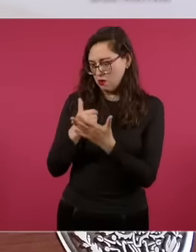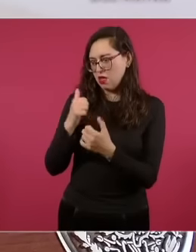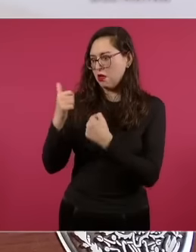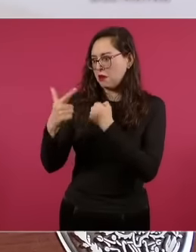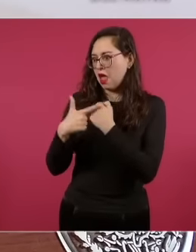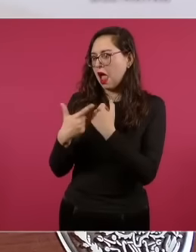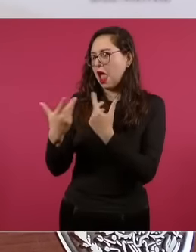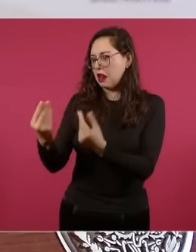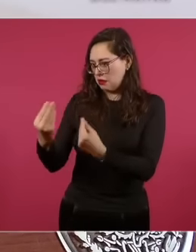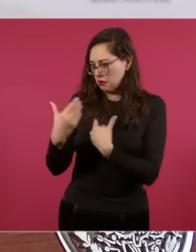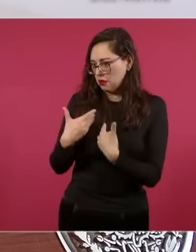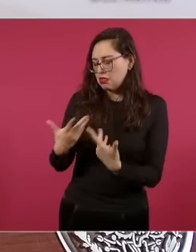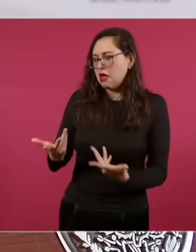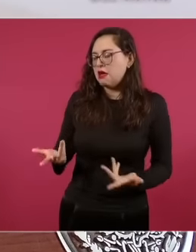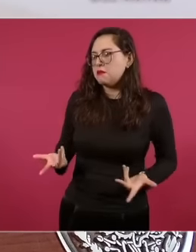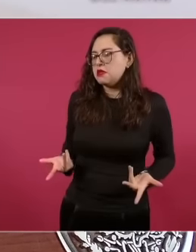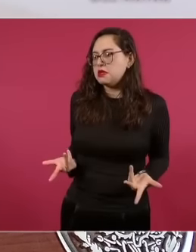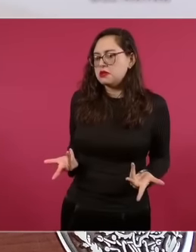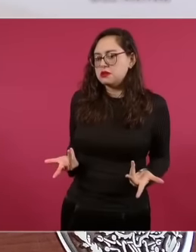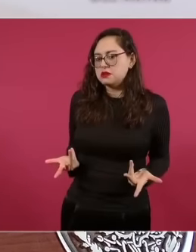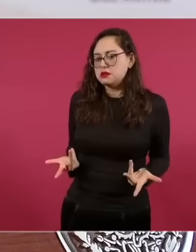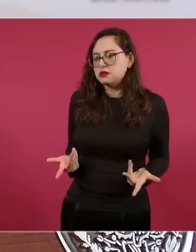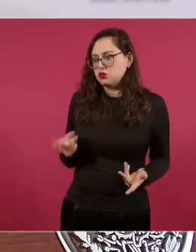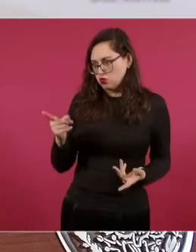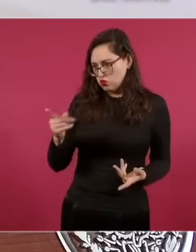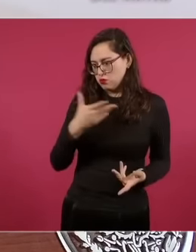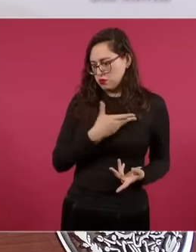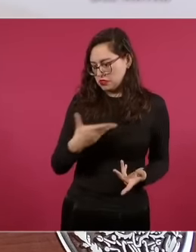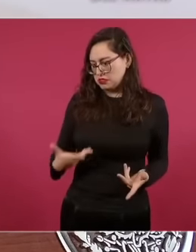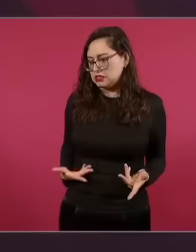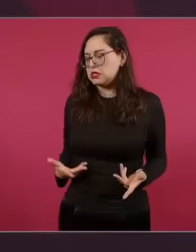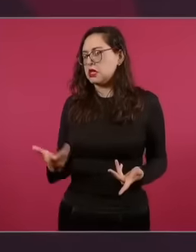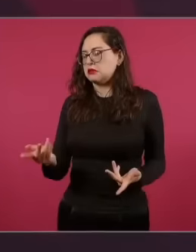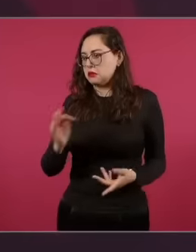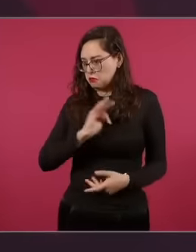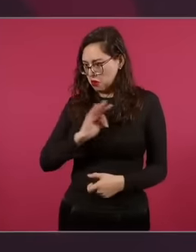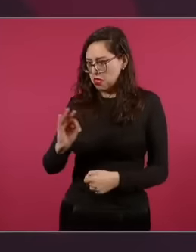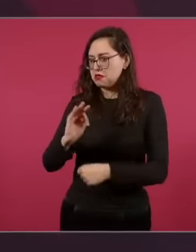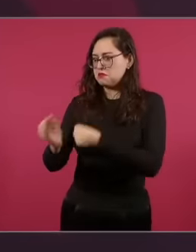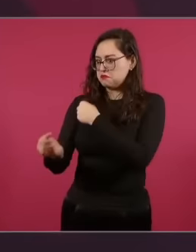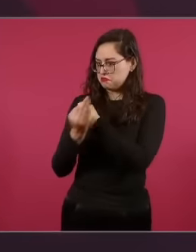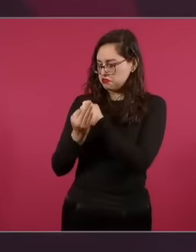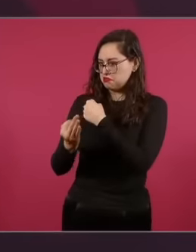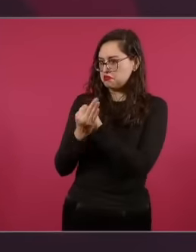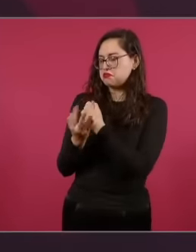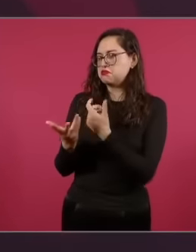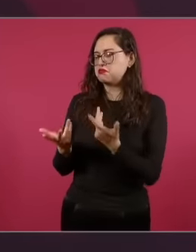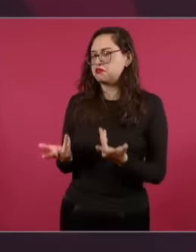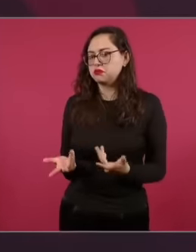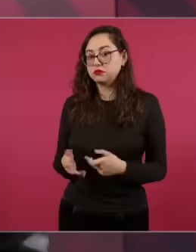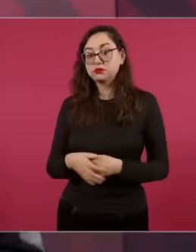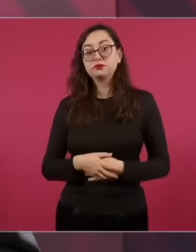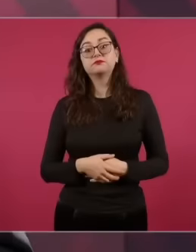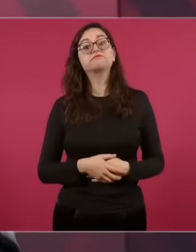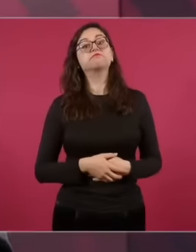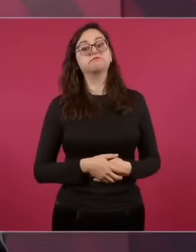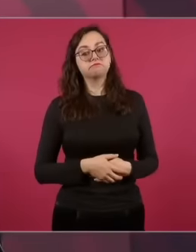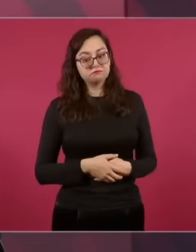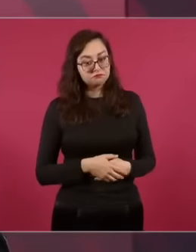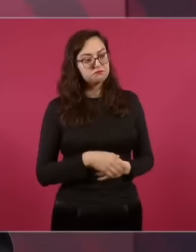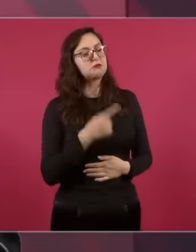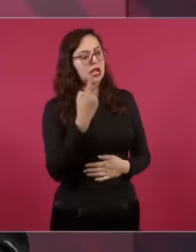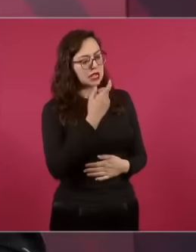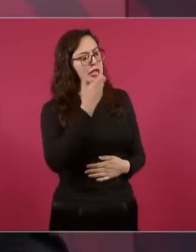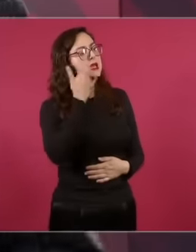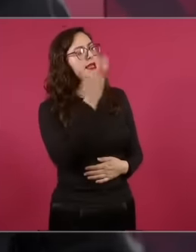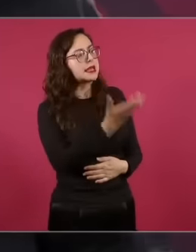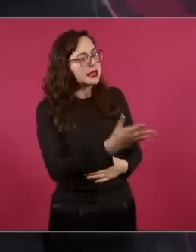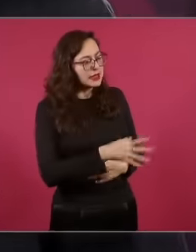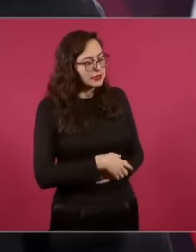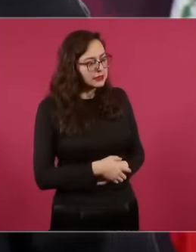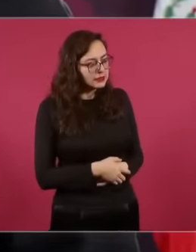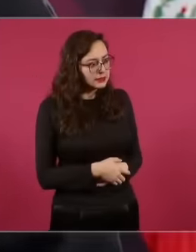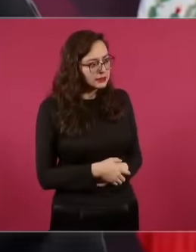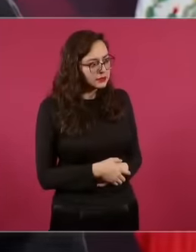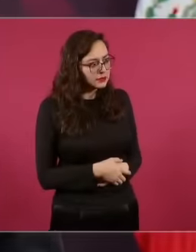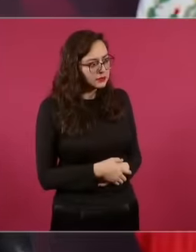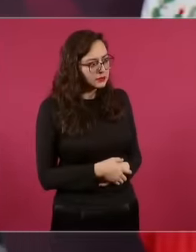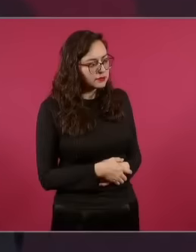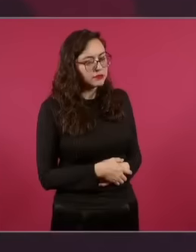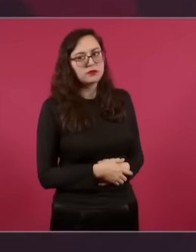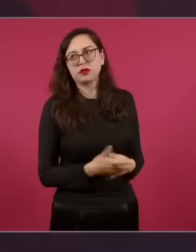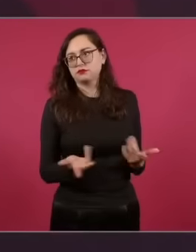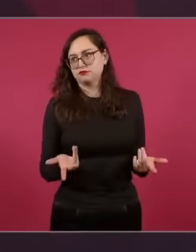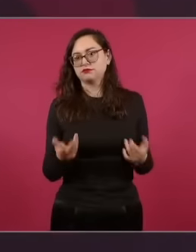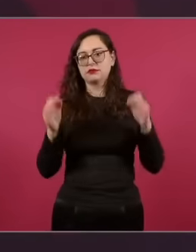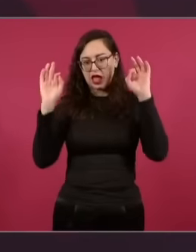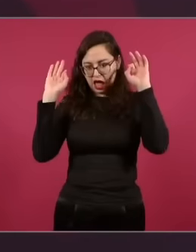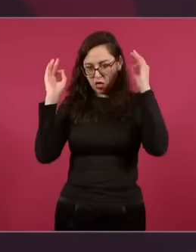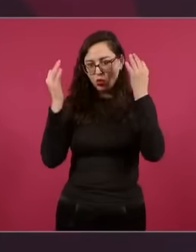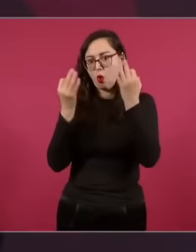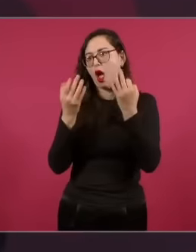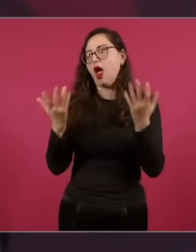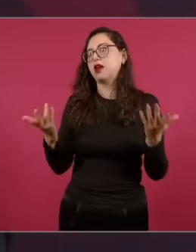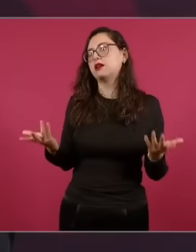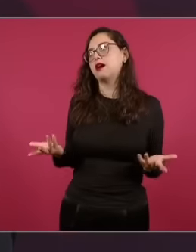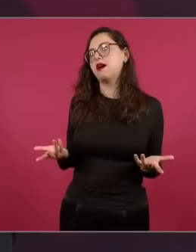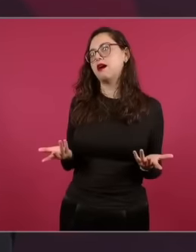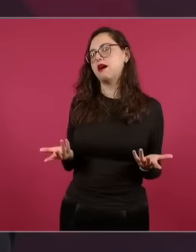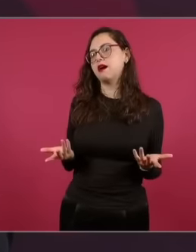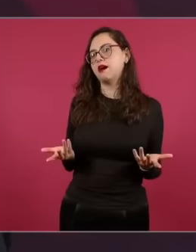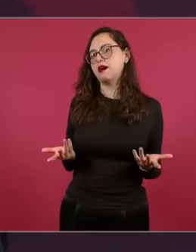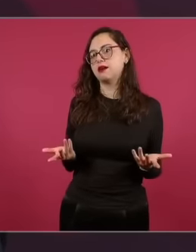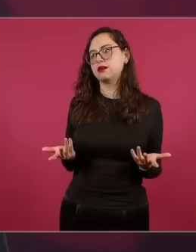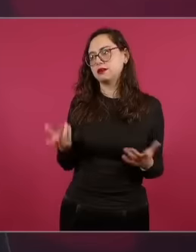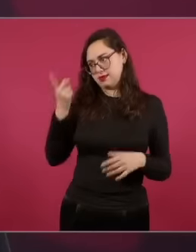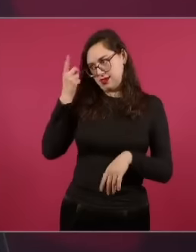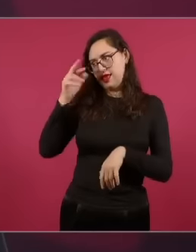this one now that you can you are president Yes of course what do you want well a customs office to be a director